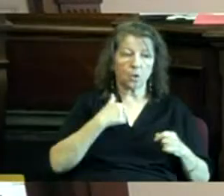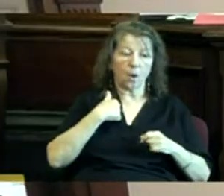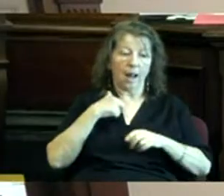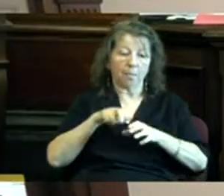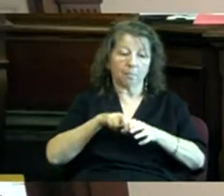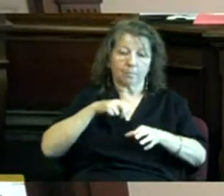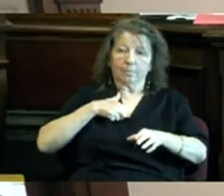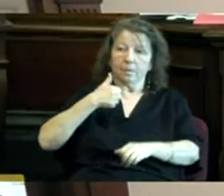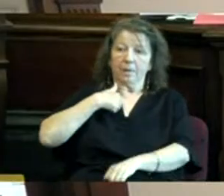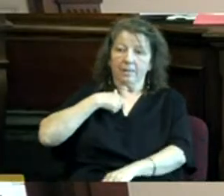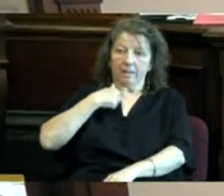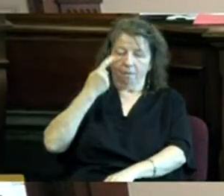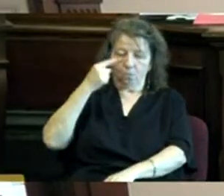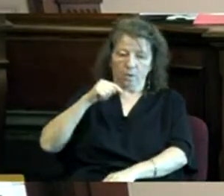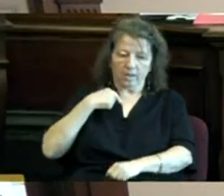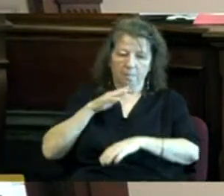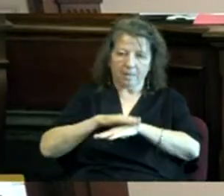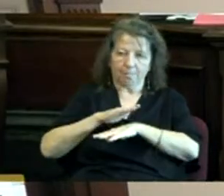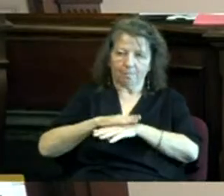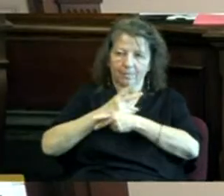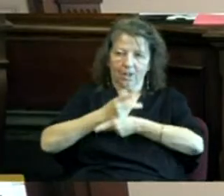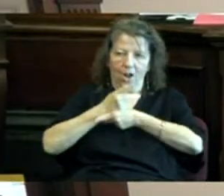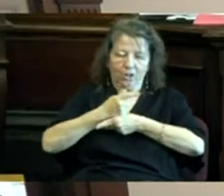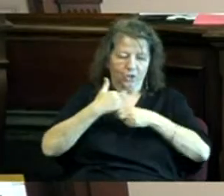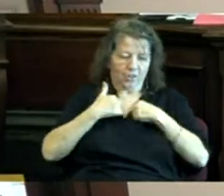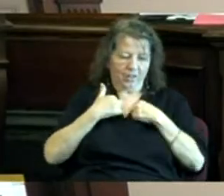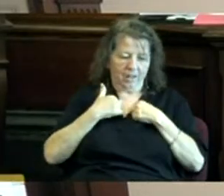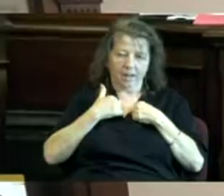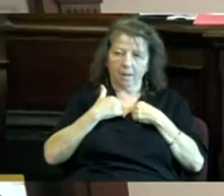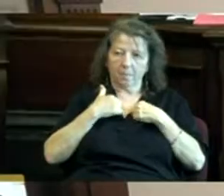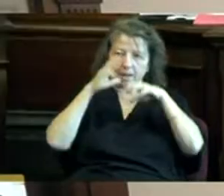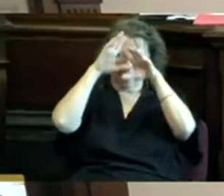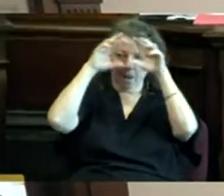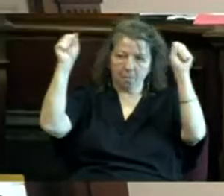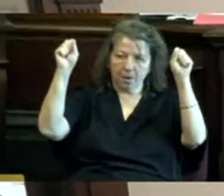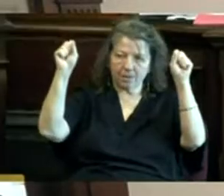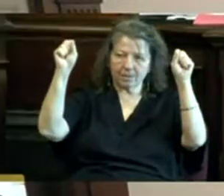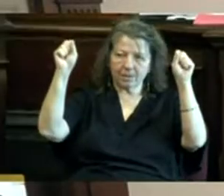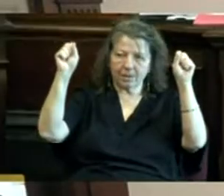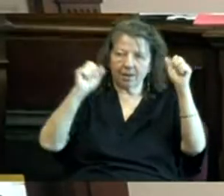Comment. Yep. So out of an abundance of caution, I'm going